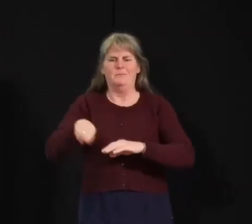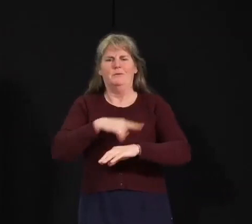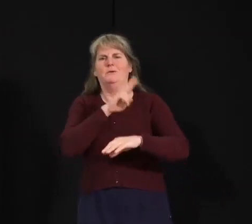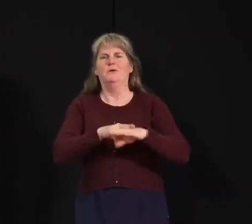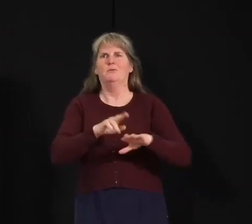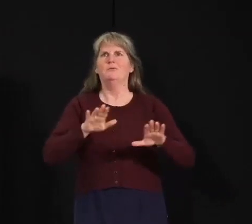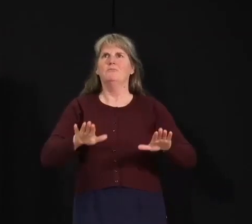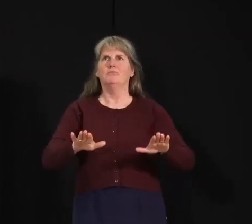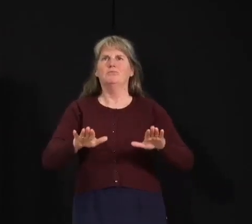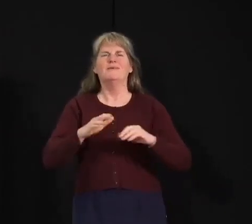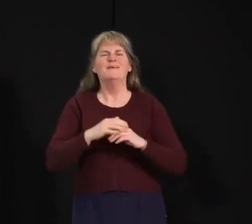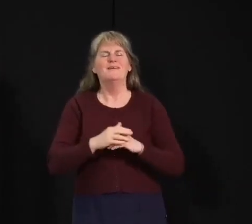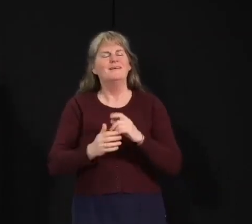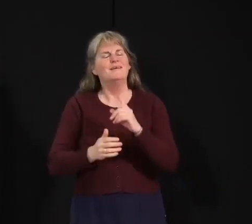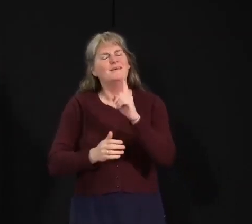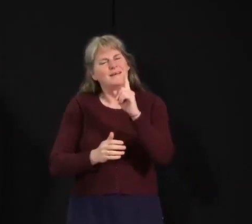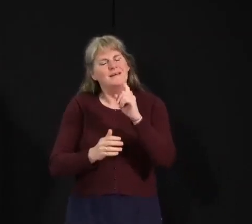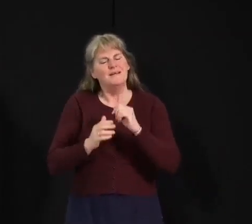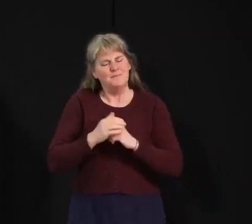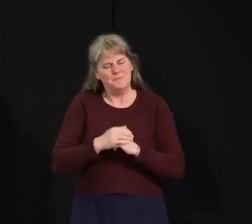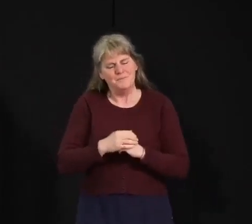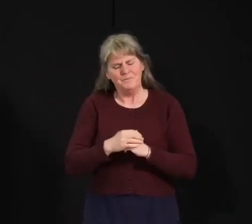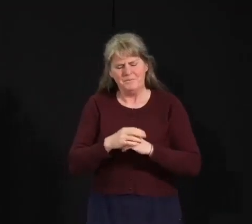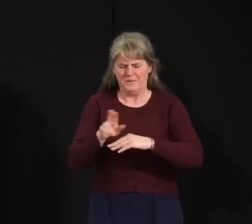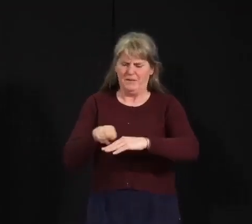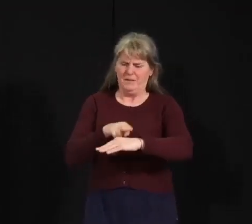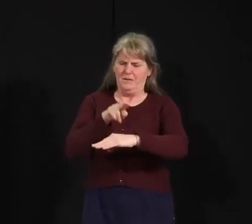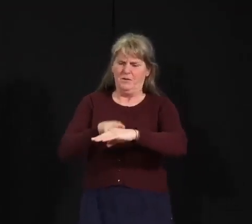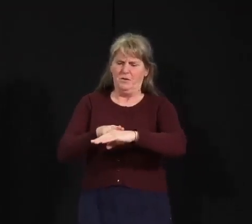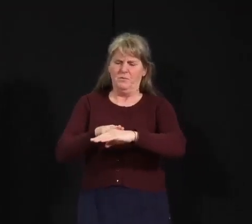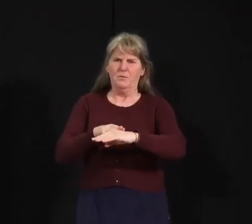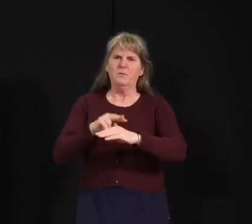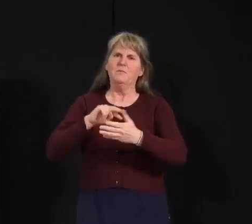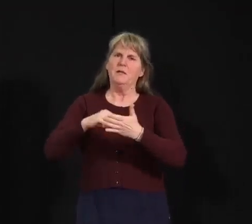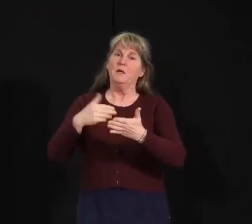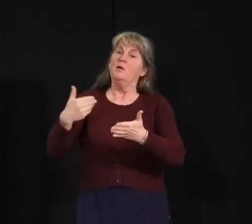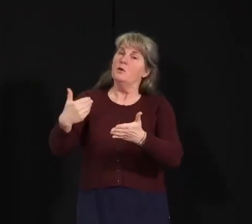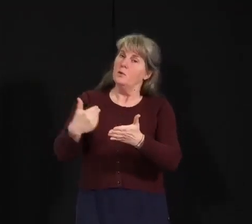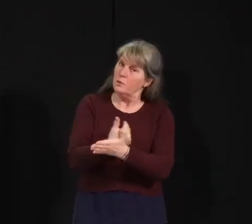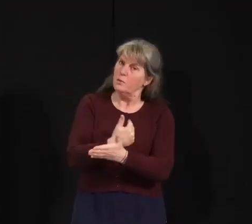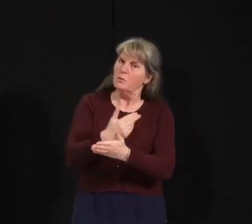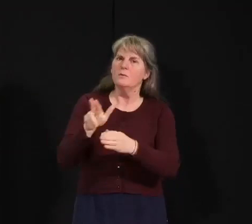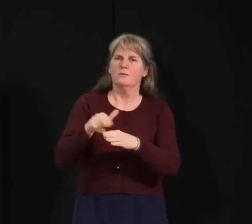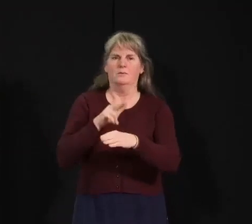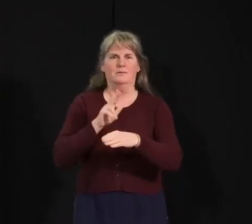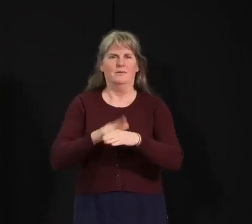a revised testing strategy. So what will it take to get us